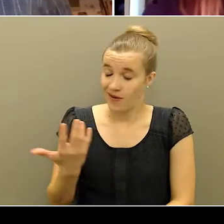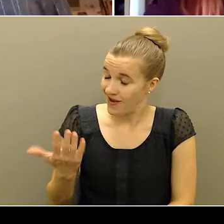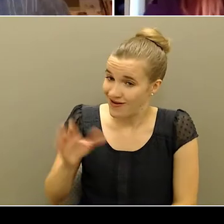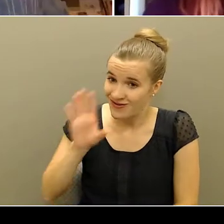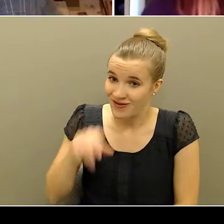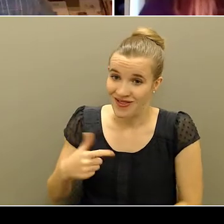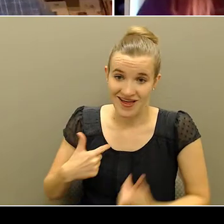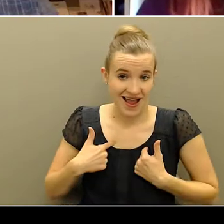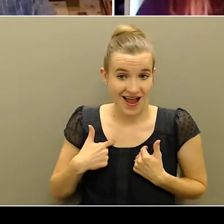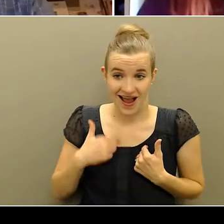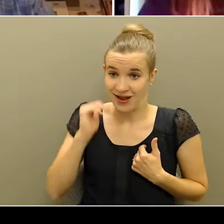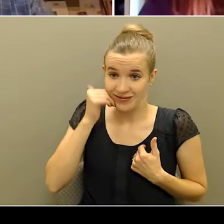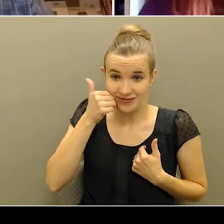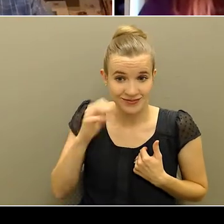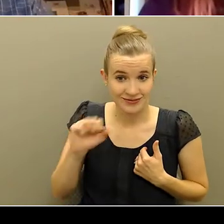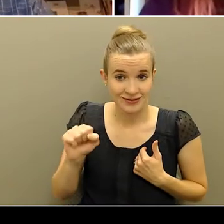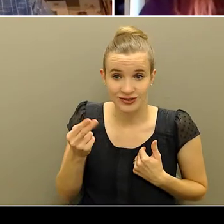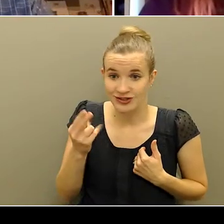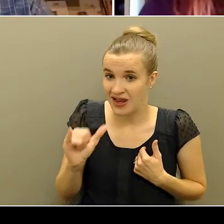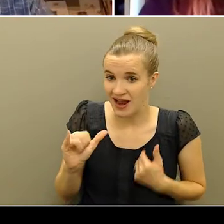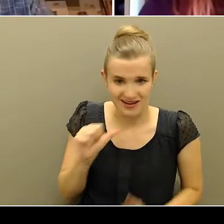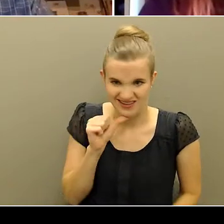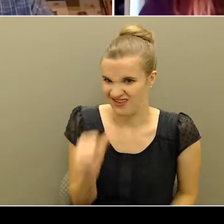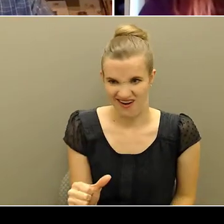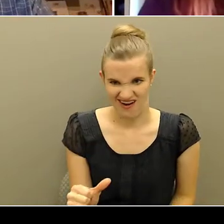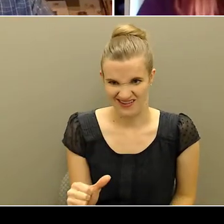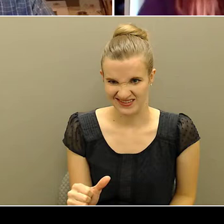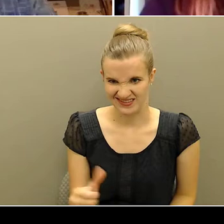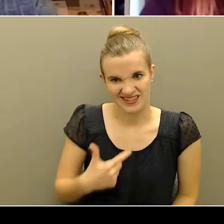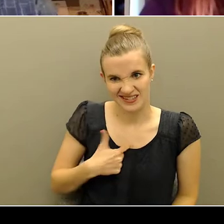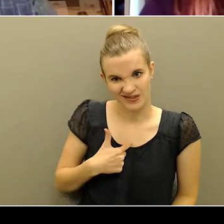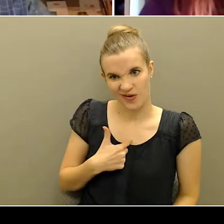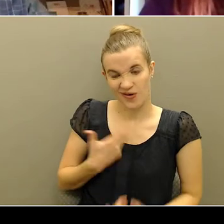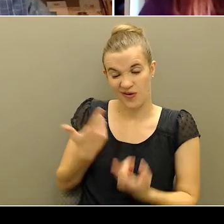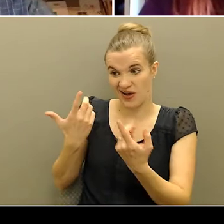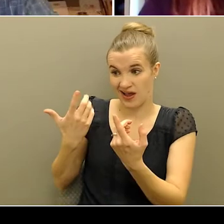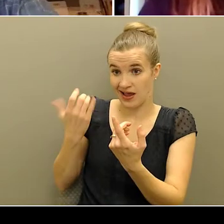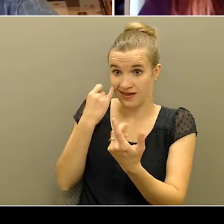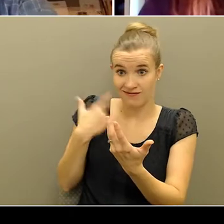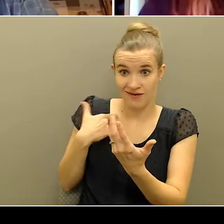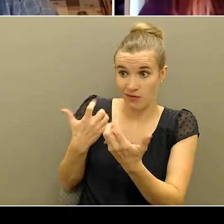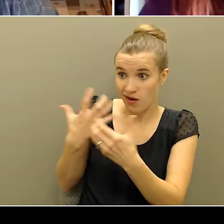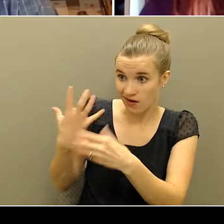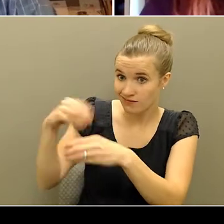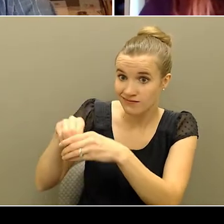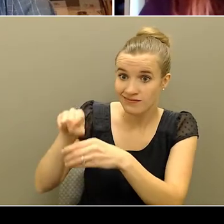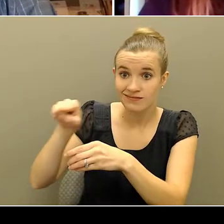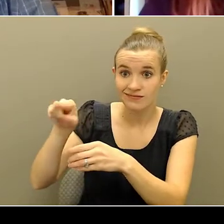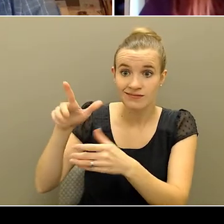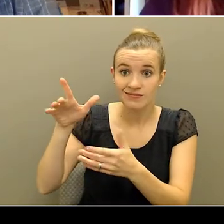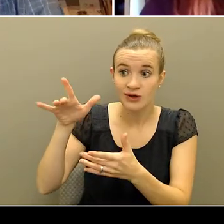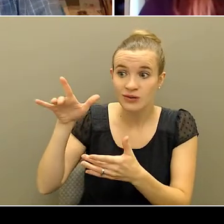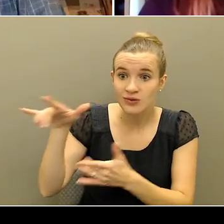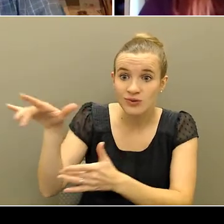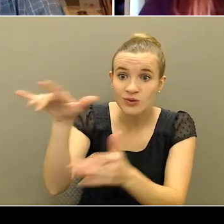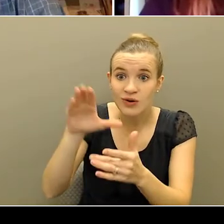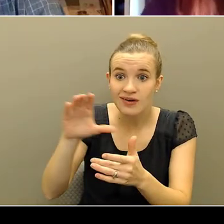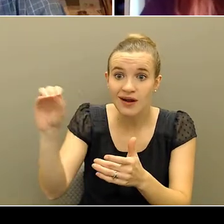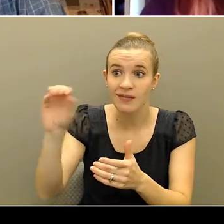my needs, which I think is very important for every single human being on the planet. You know, you have to be your own advocate. You can't expect the